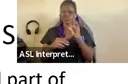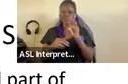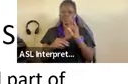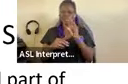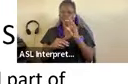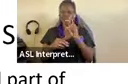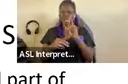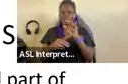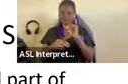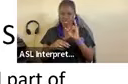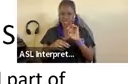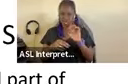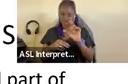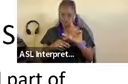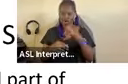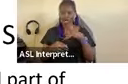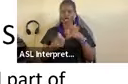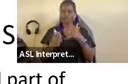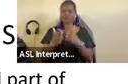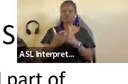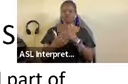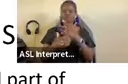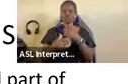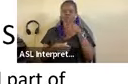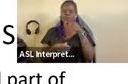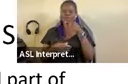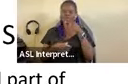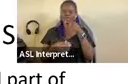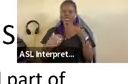new Public Health Division Director in the Department of Health Services.